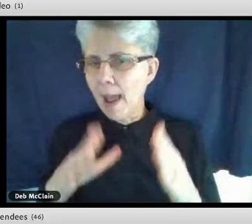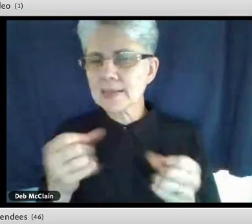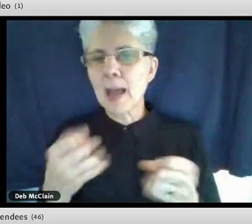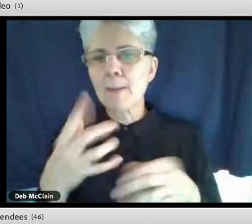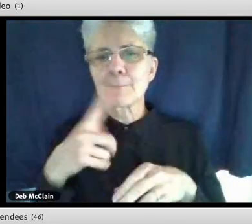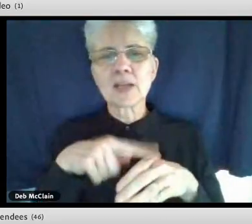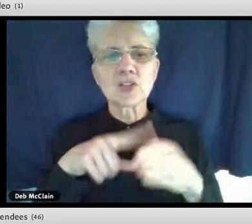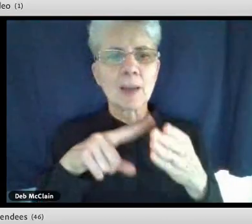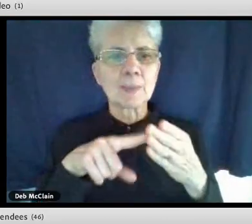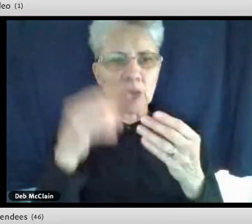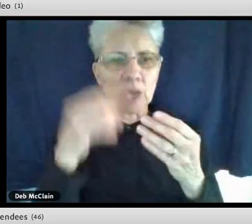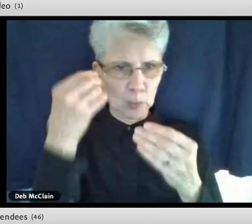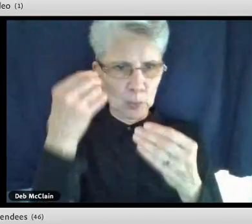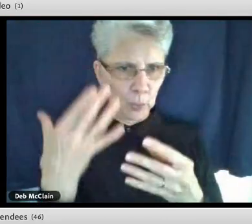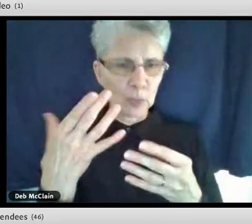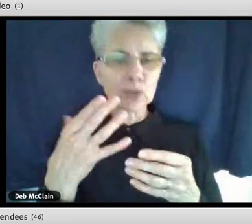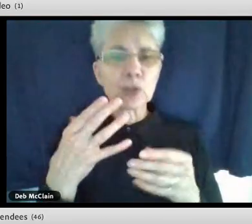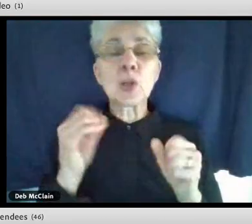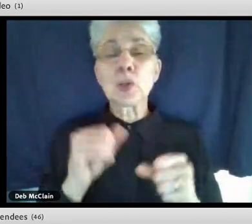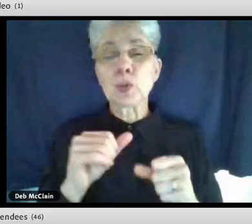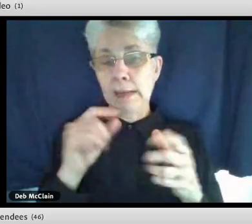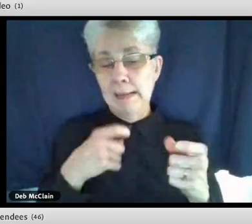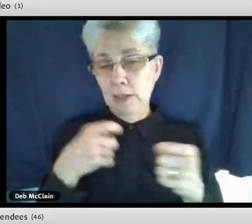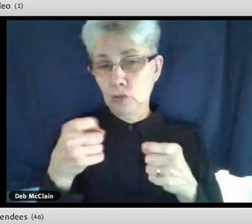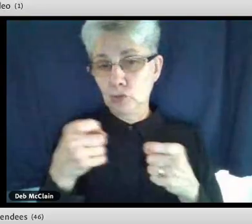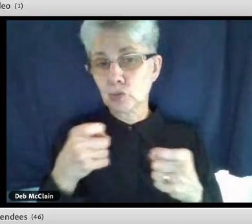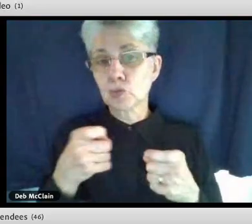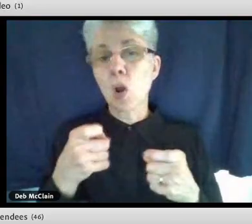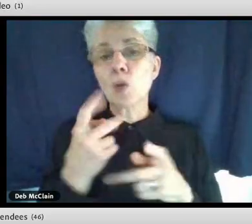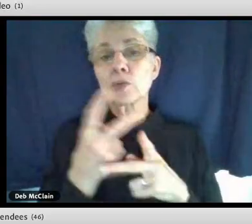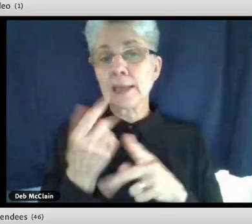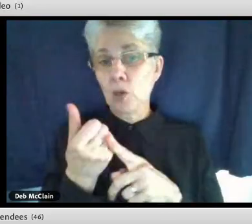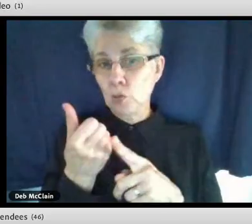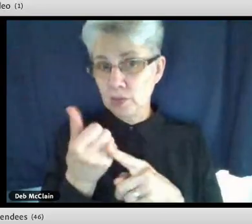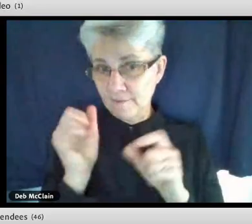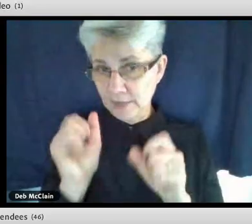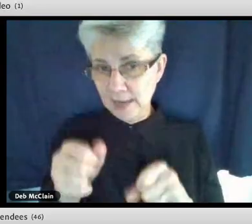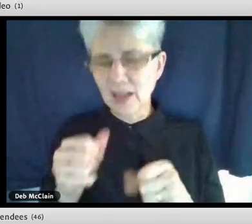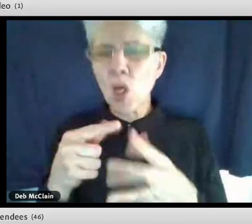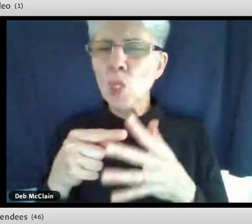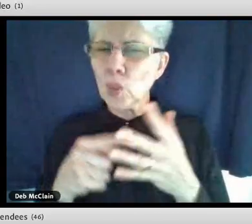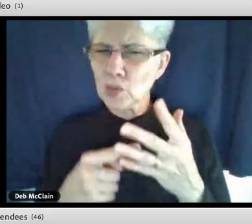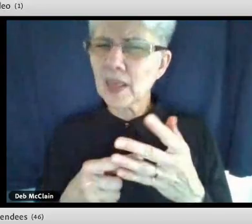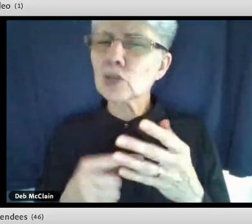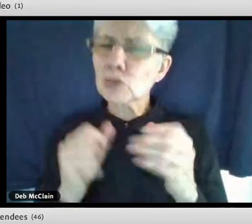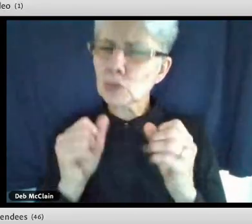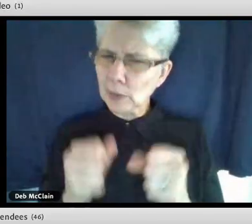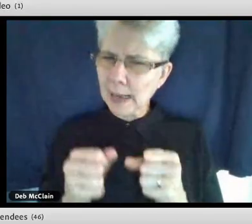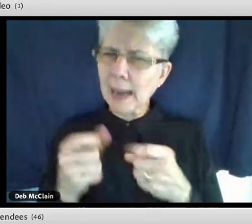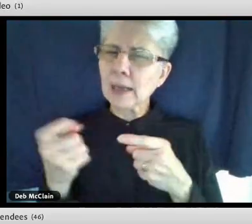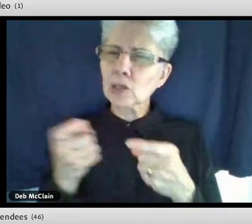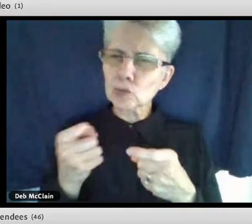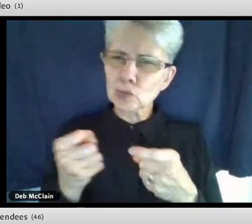You can control taking care of yourself. You know, those are things you can control. You can control washing your hands, right?